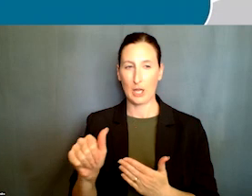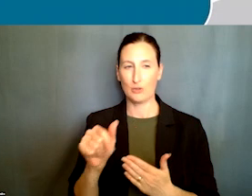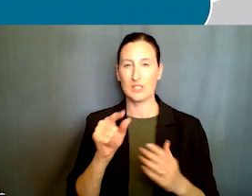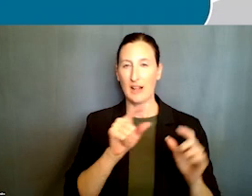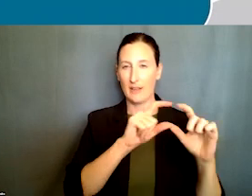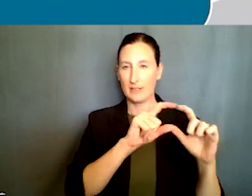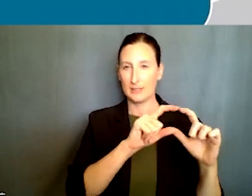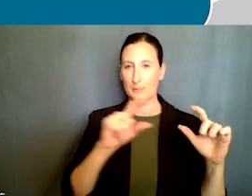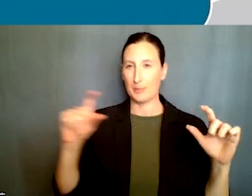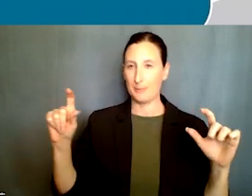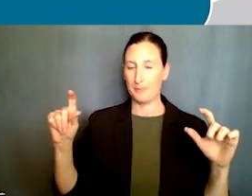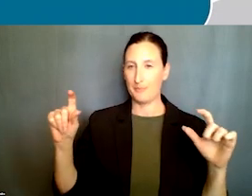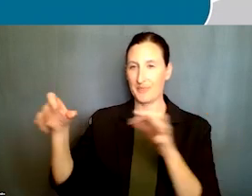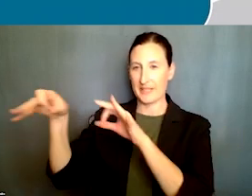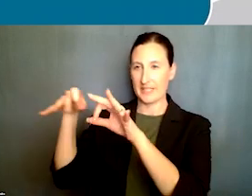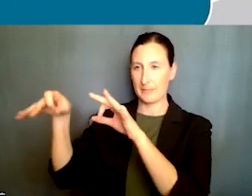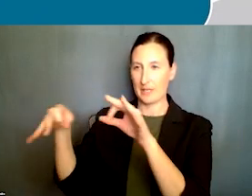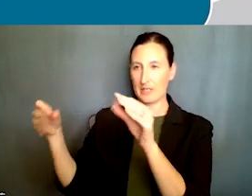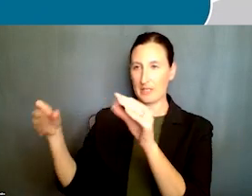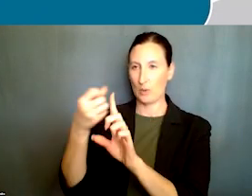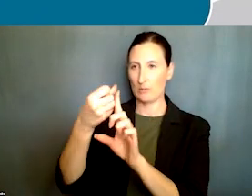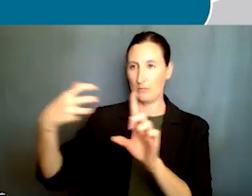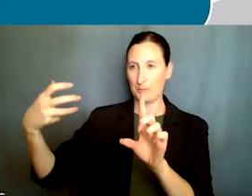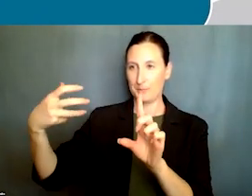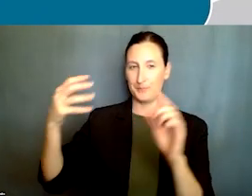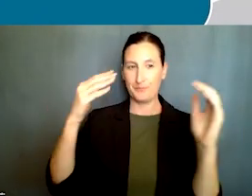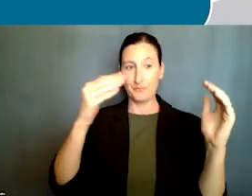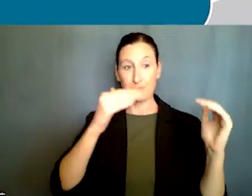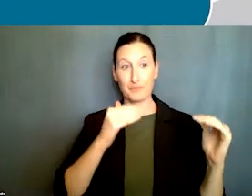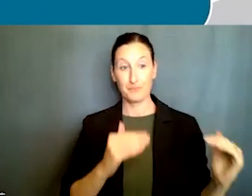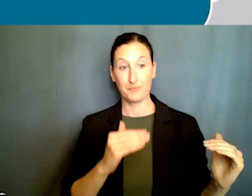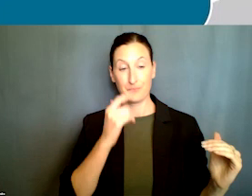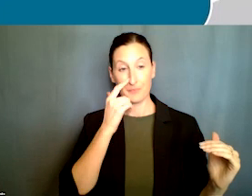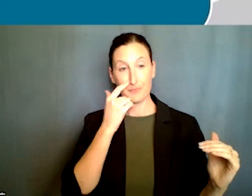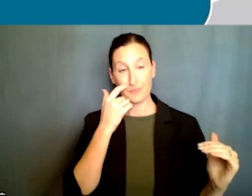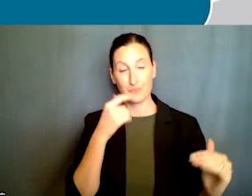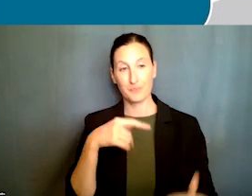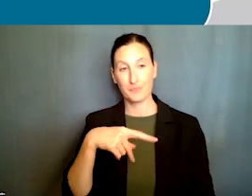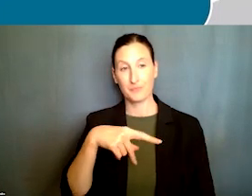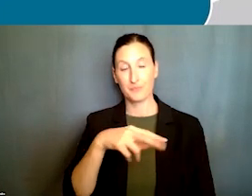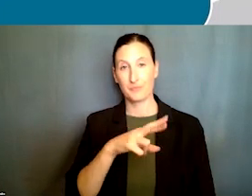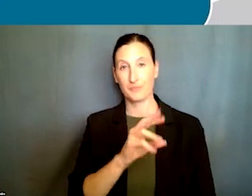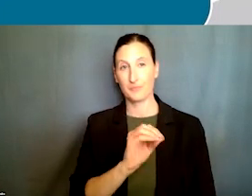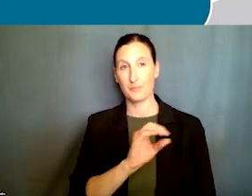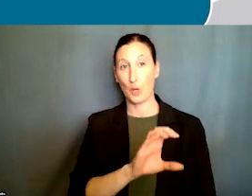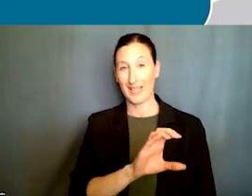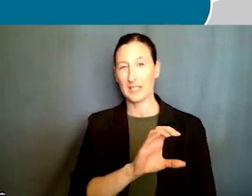explains more about PREP in Physics. The Chemistry version is PREC,